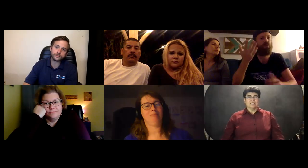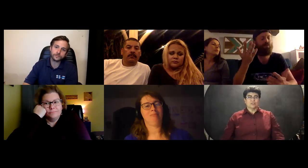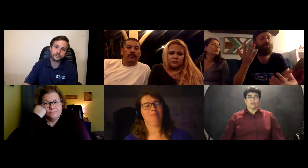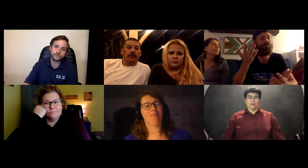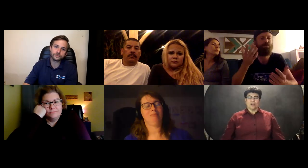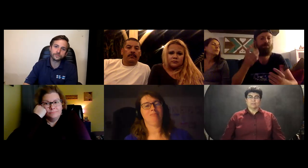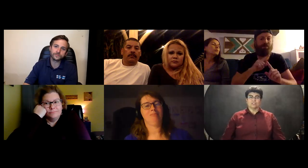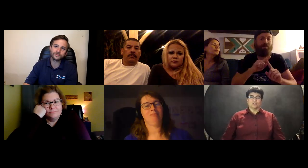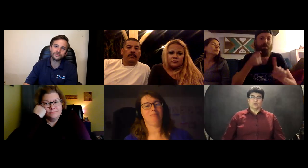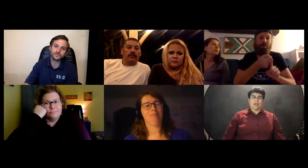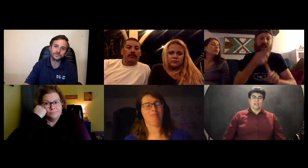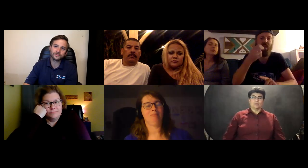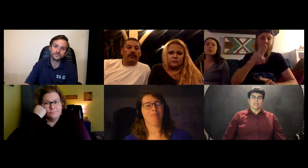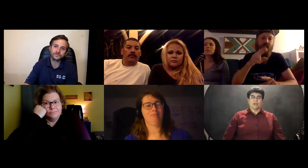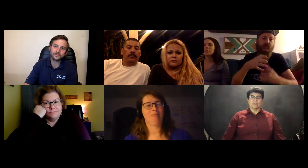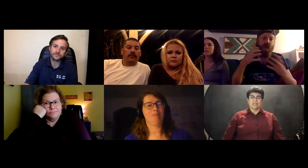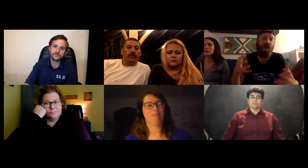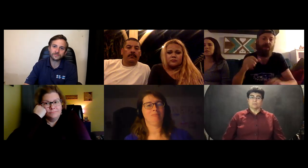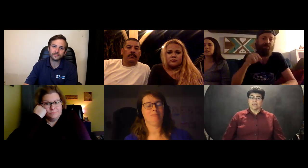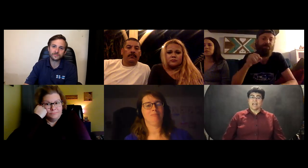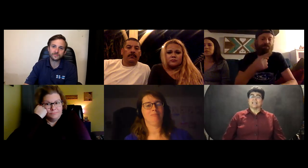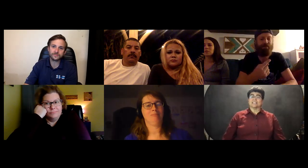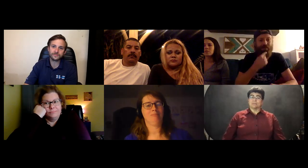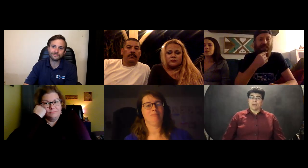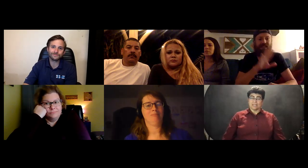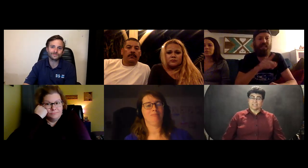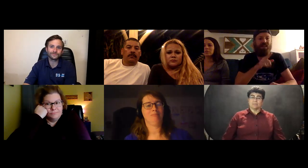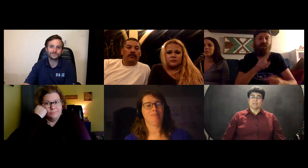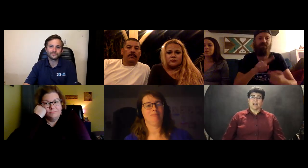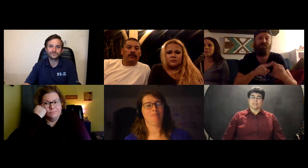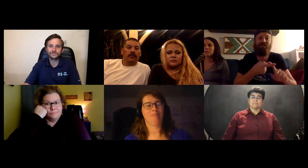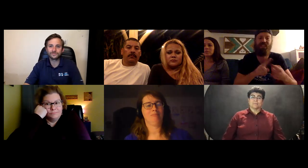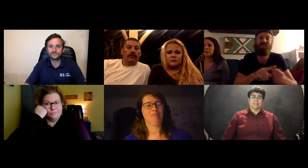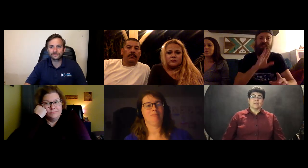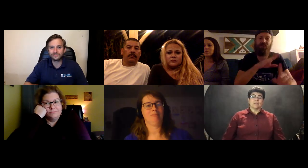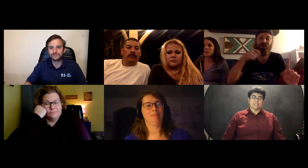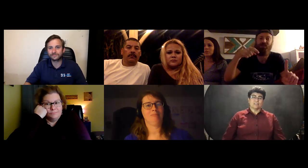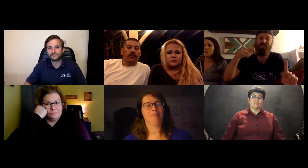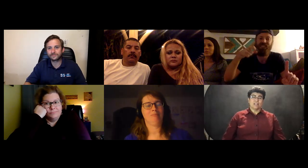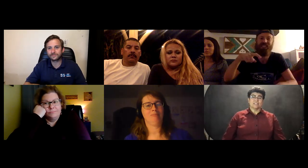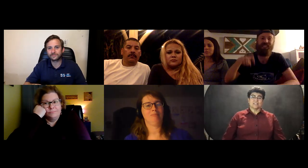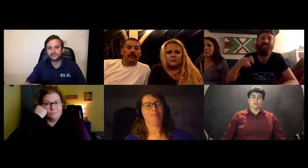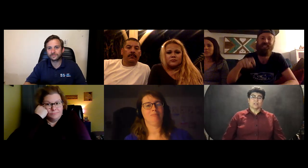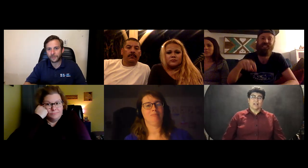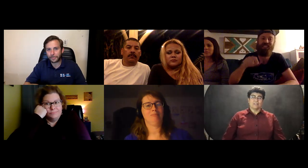so they're able to communicate with us but it has impacted them a lot